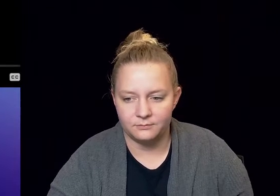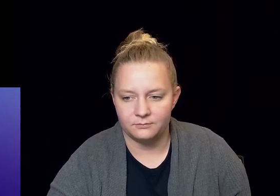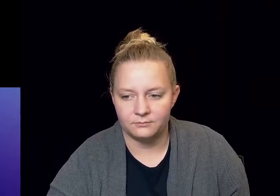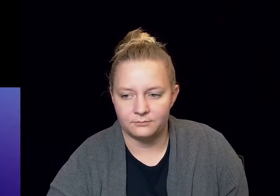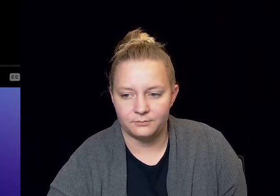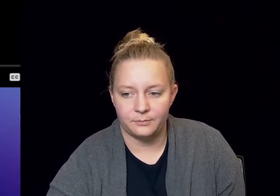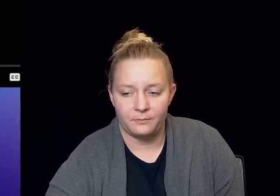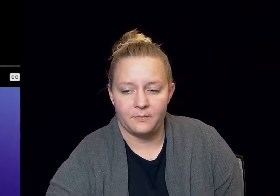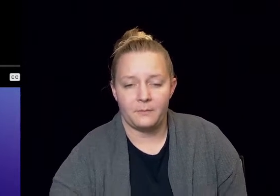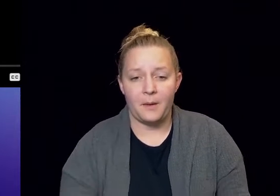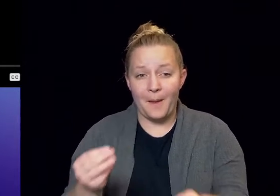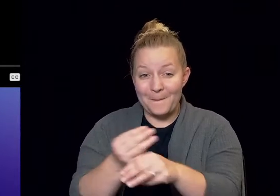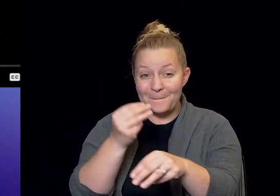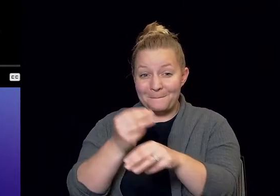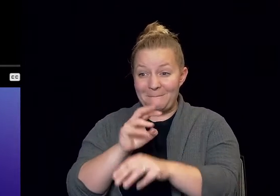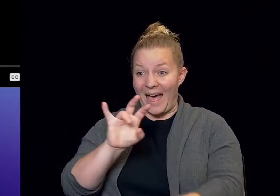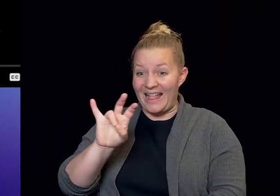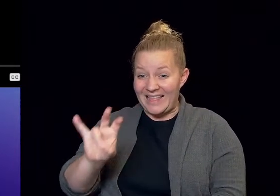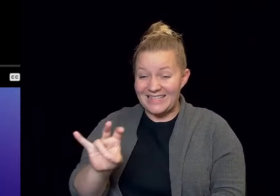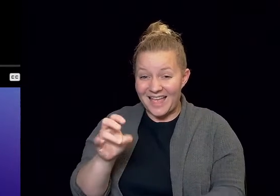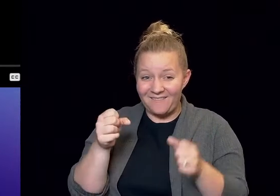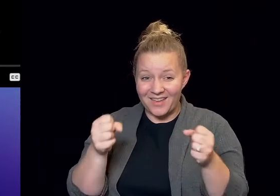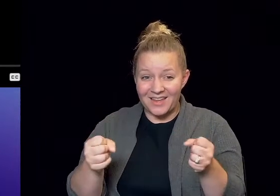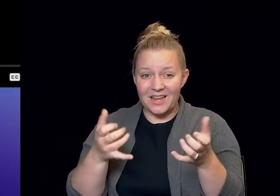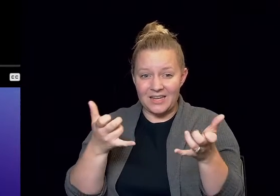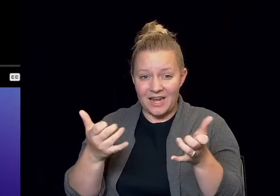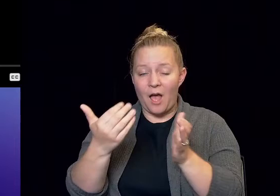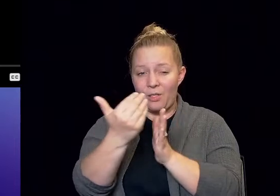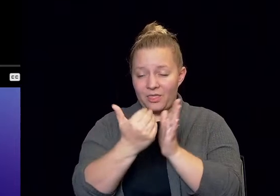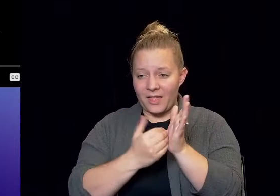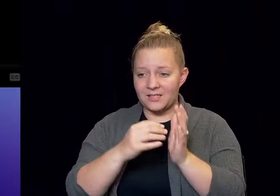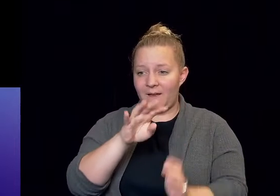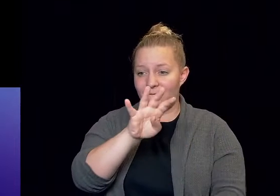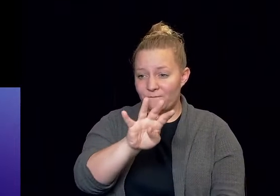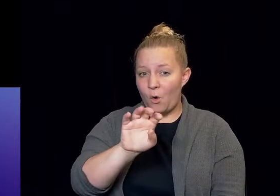Math 7! Whoop! Whoop! Let's get started with lesson 4-6. We're gonna multiply some